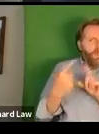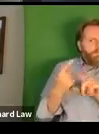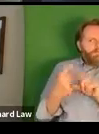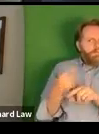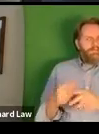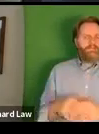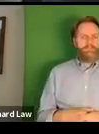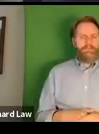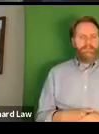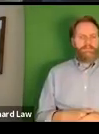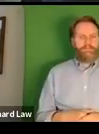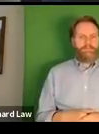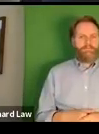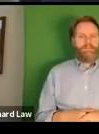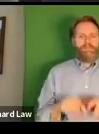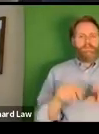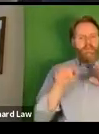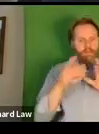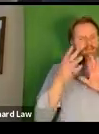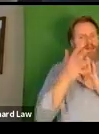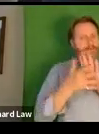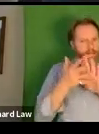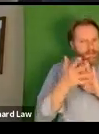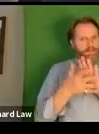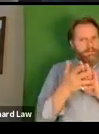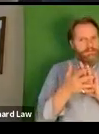removal of the recruitment and retention allowance in Croydon